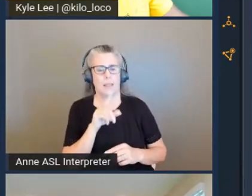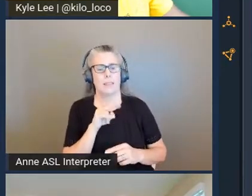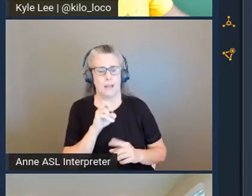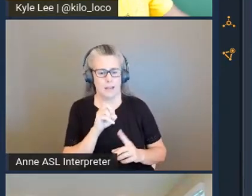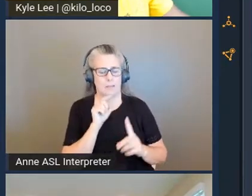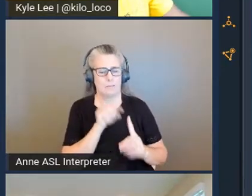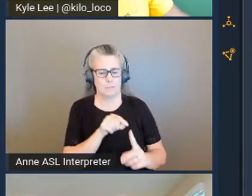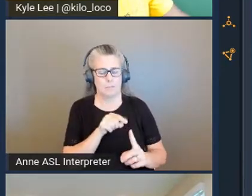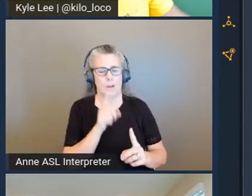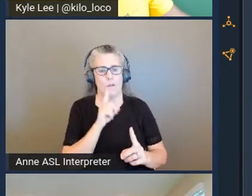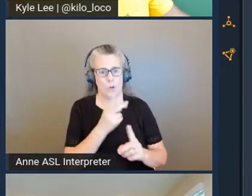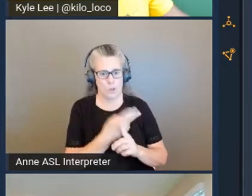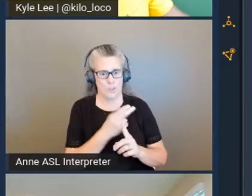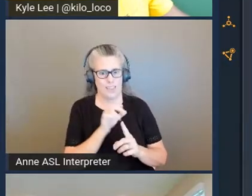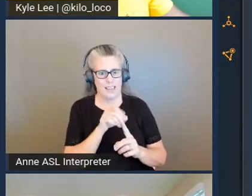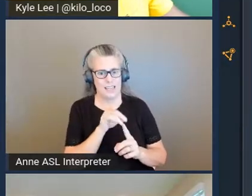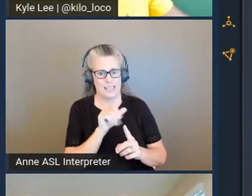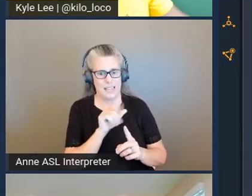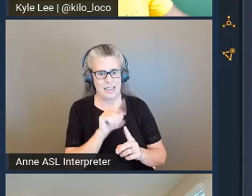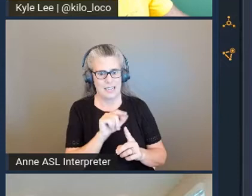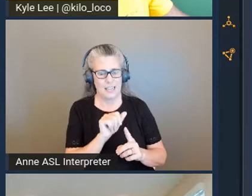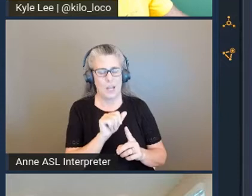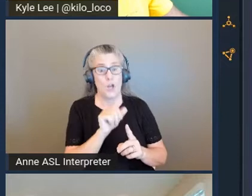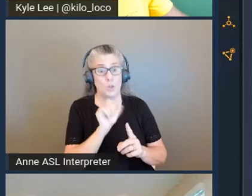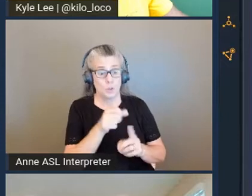same data to build machine learning models.